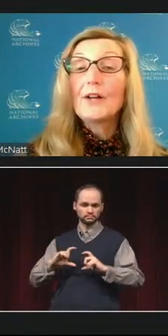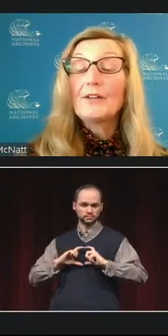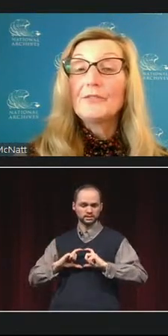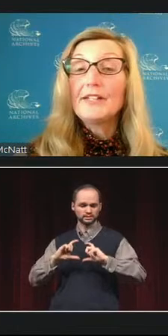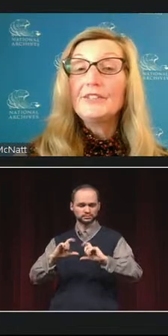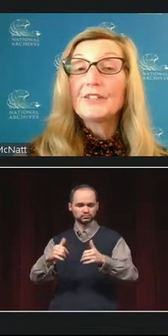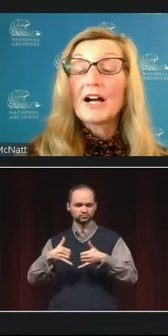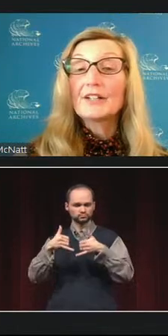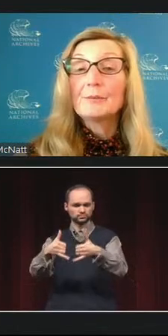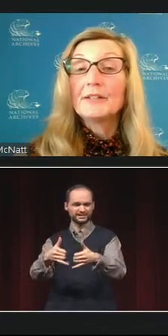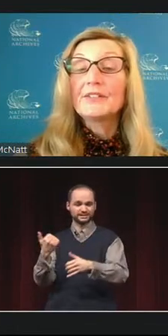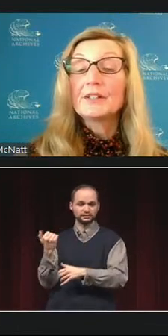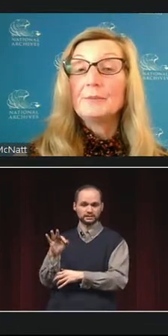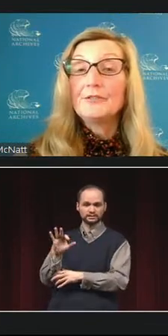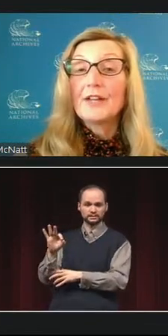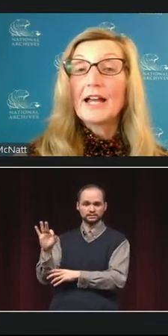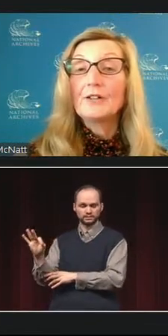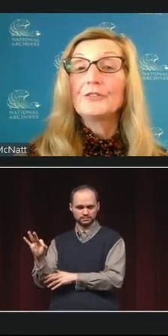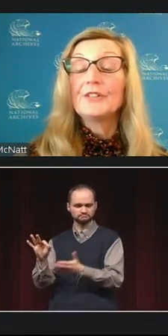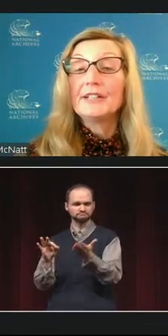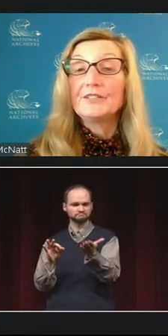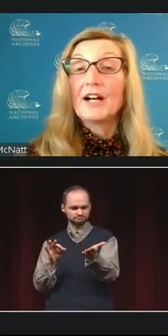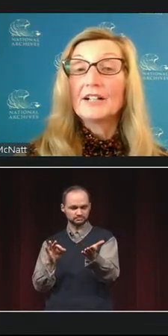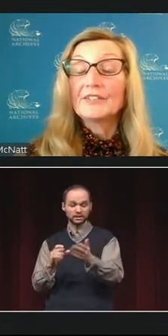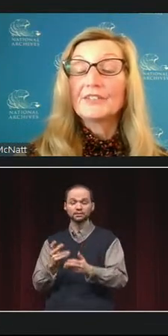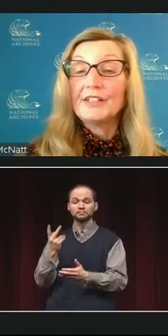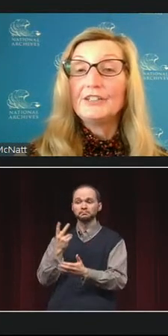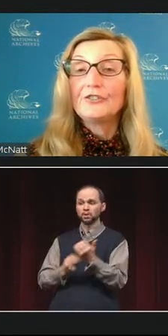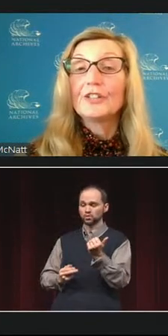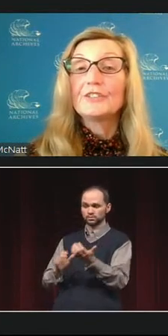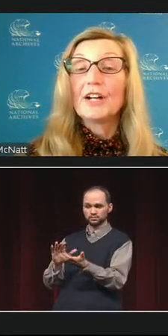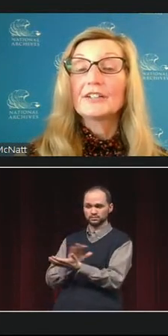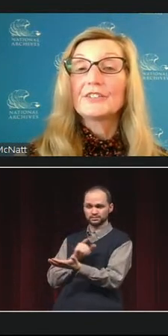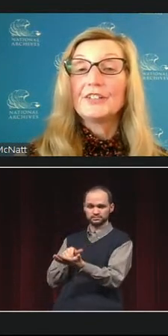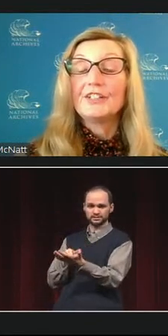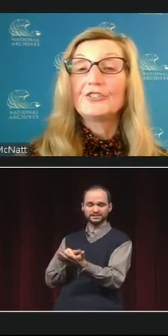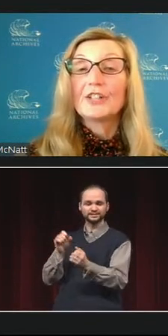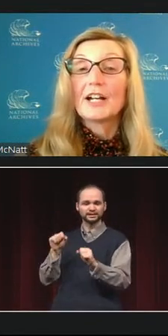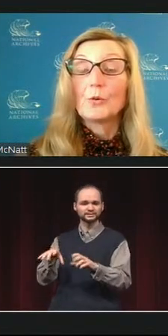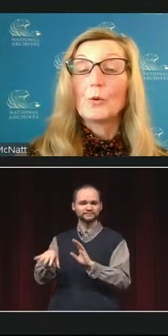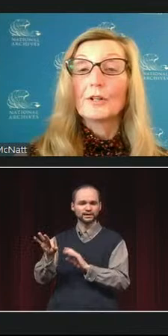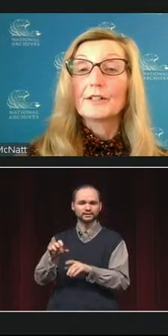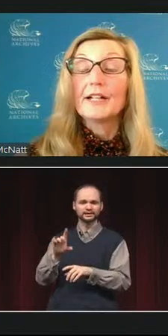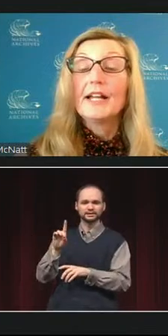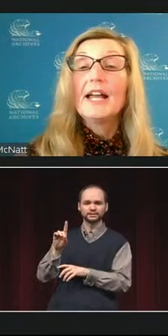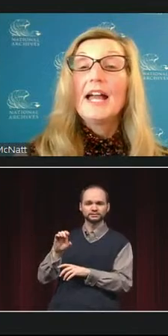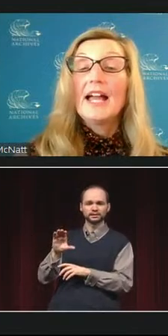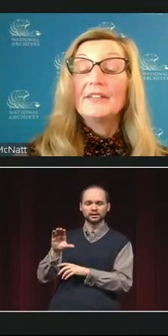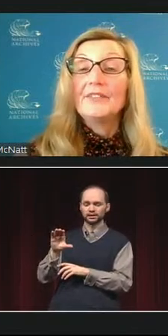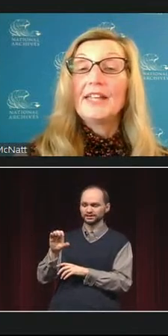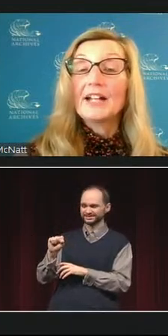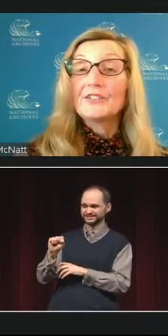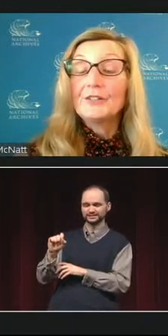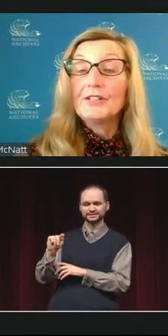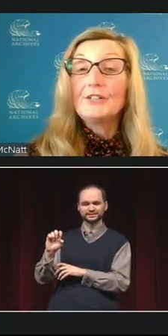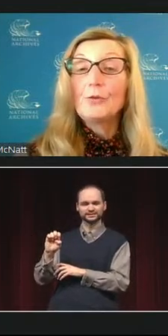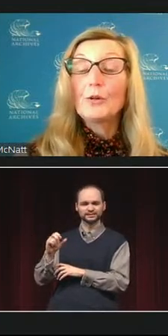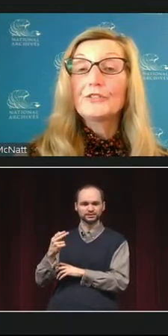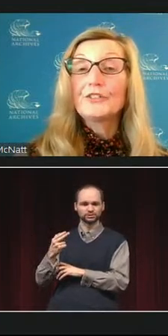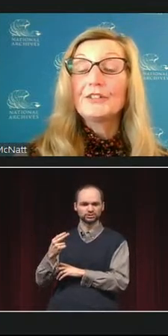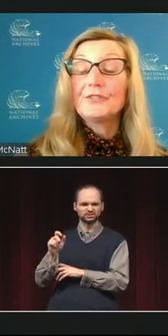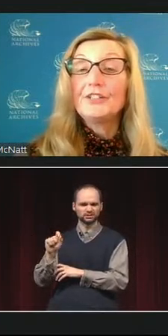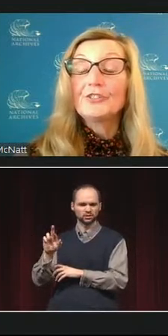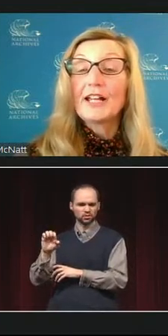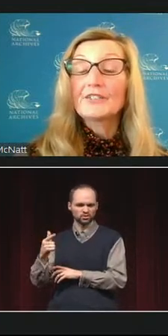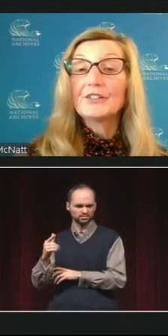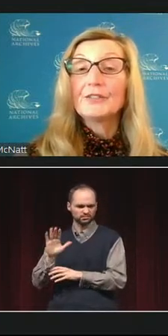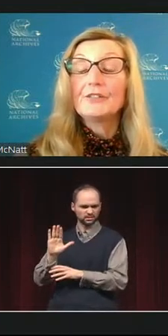of these documents can be found in DocsTeach. DocsTeach.org. And the featured activity for